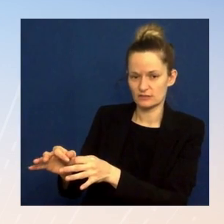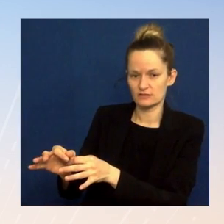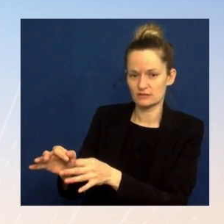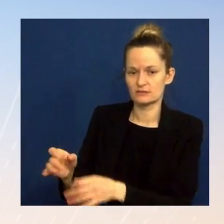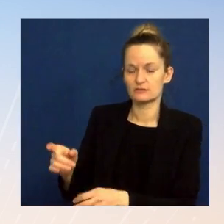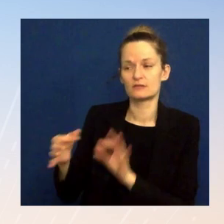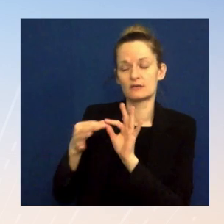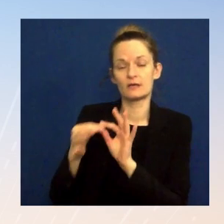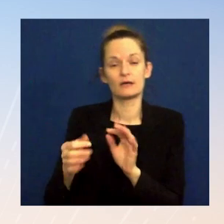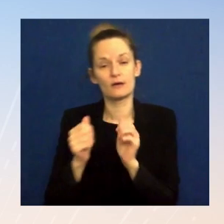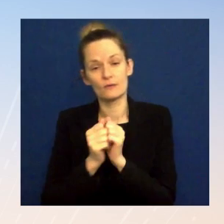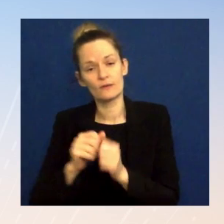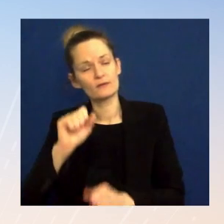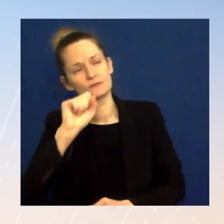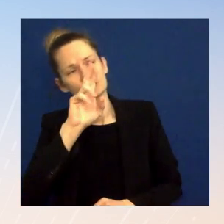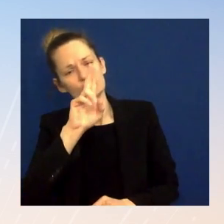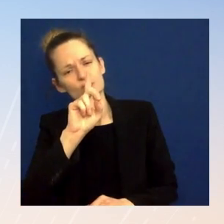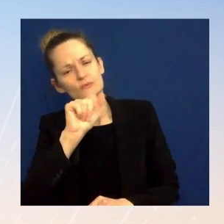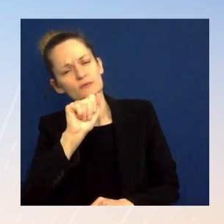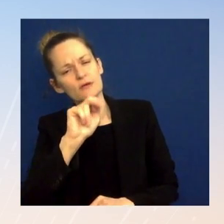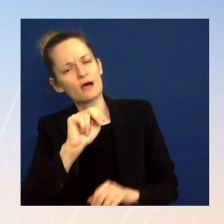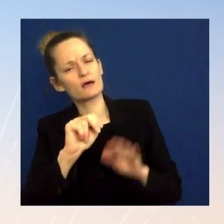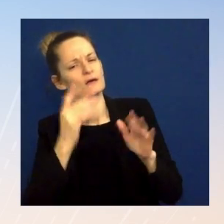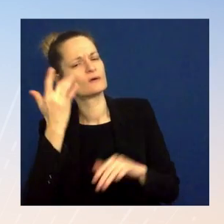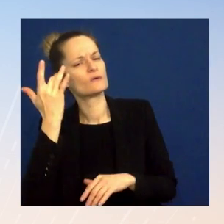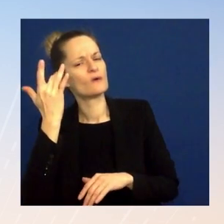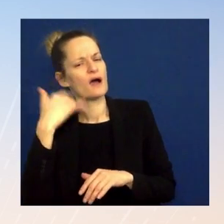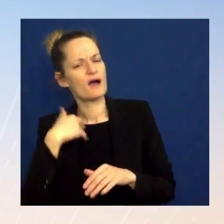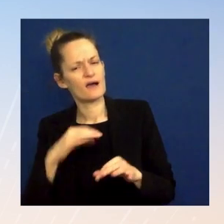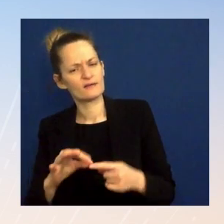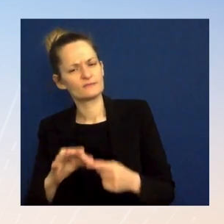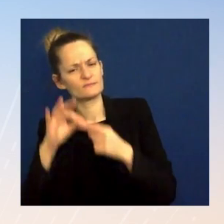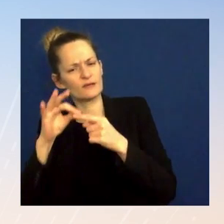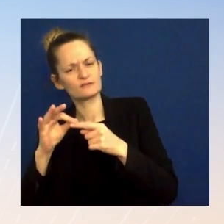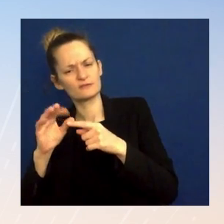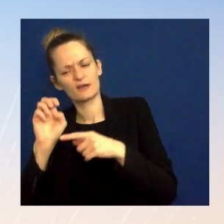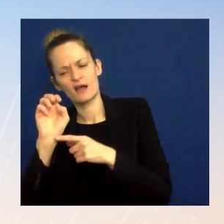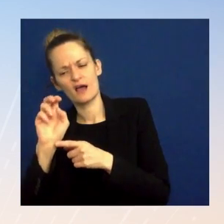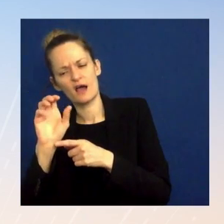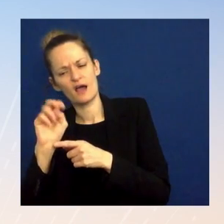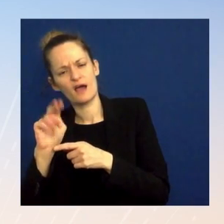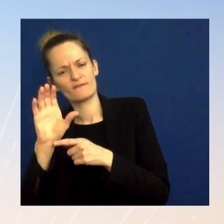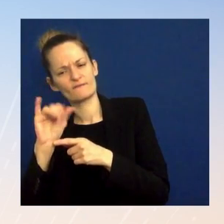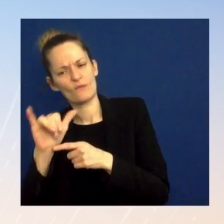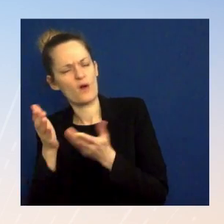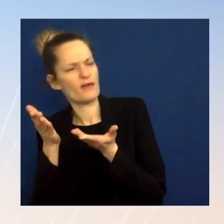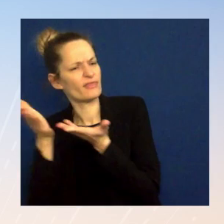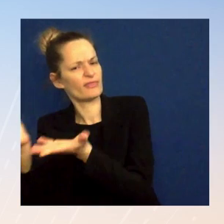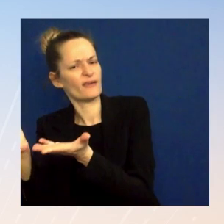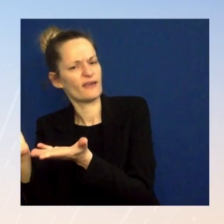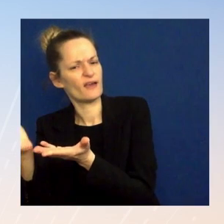was there having intensive meetings is because we've been worried for some time about political stability in Sudan,